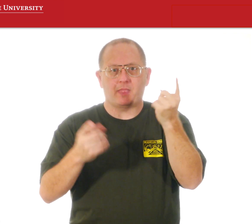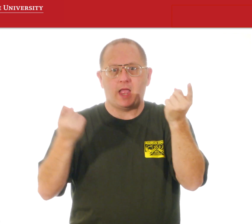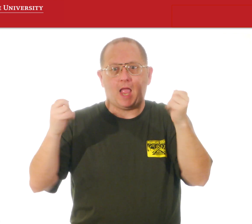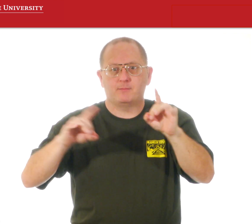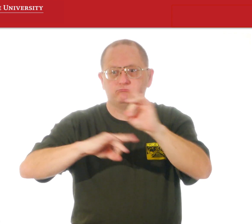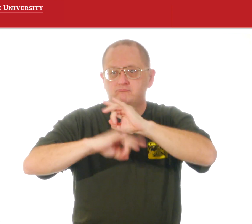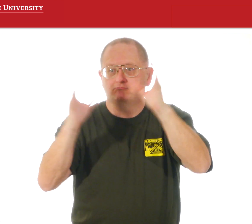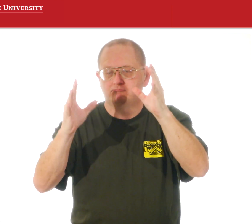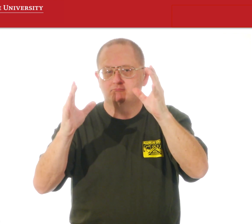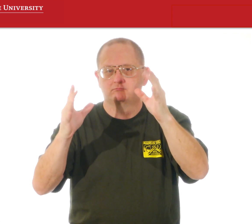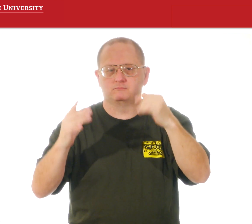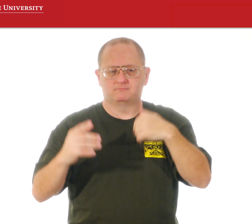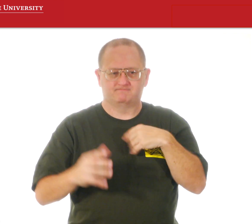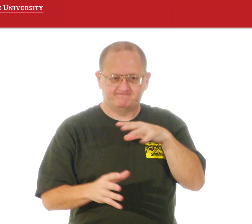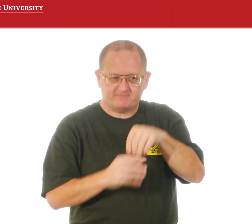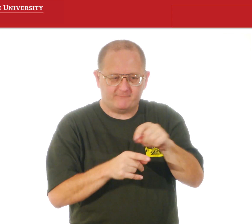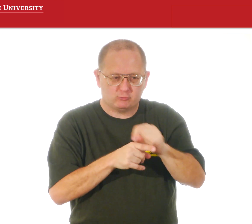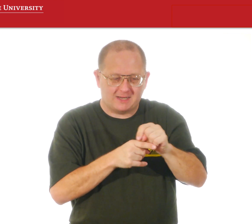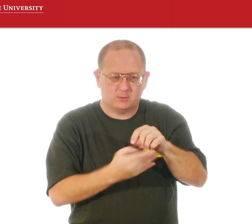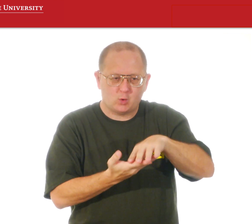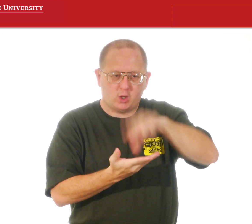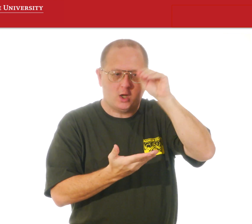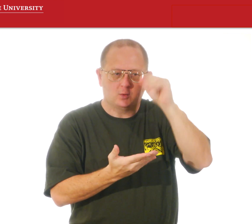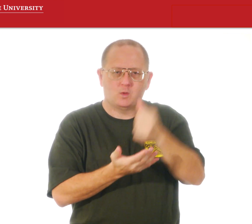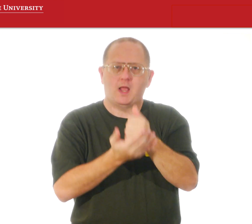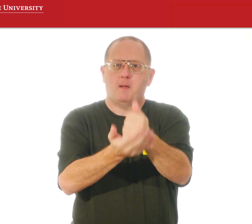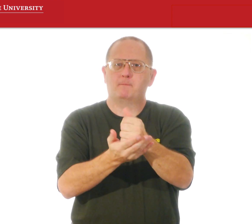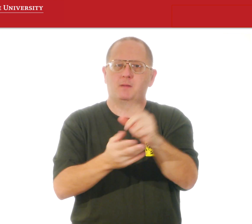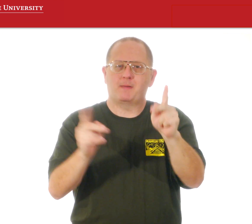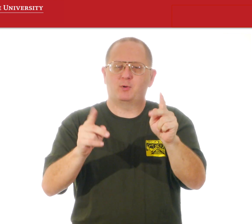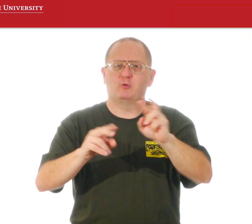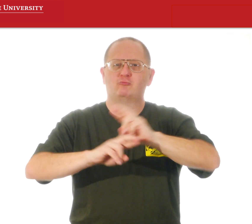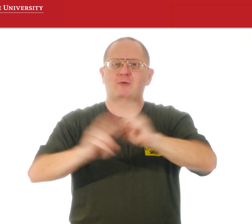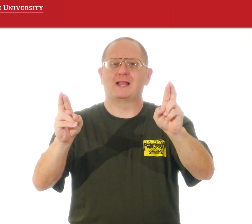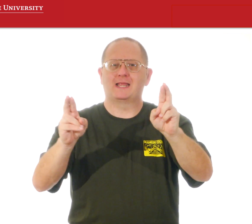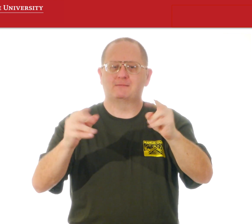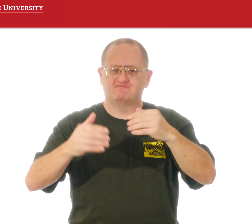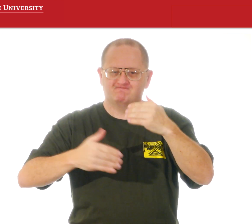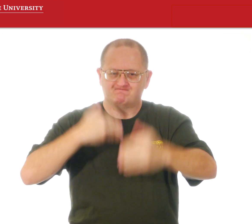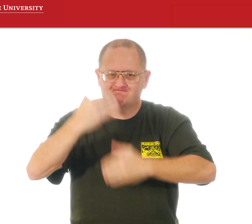so should something terrible happen I'm trained and have learned how to help people